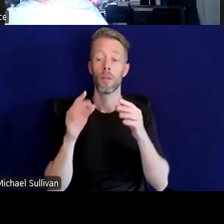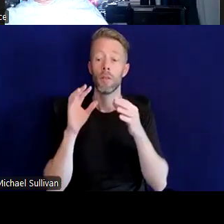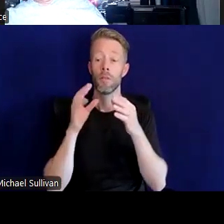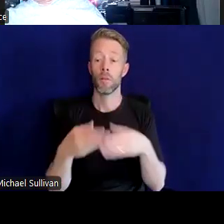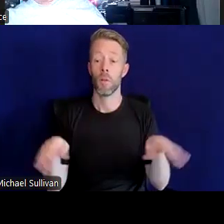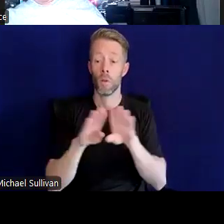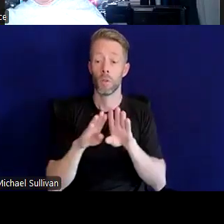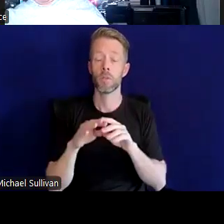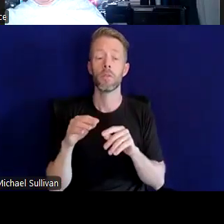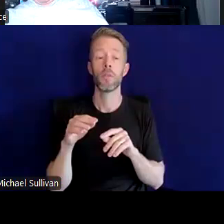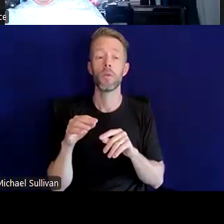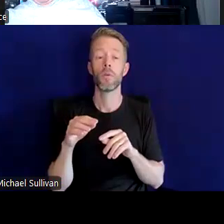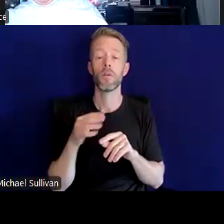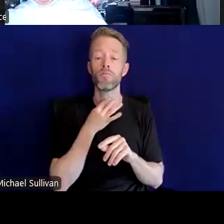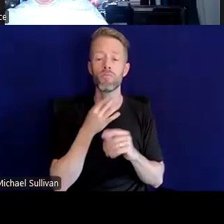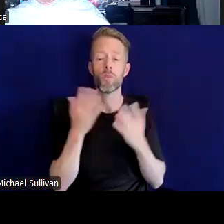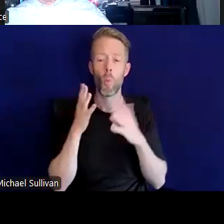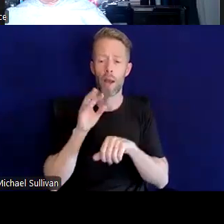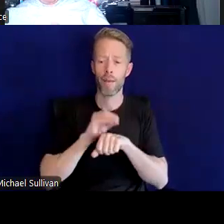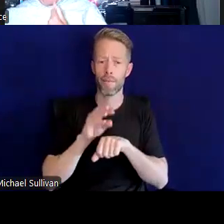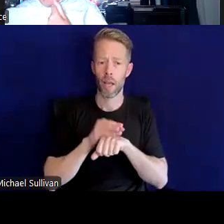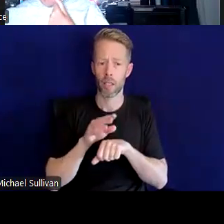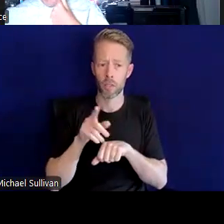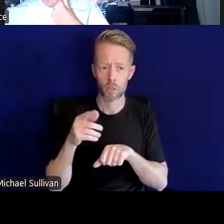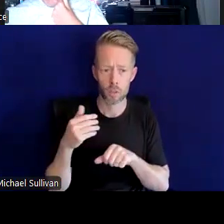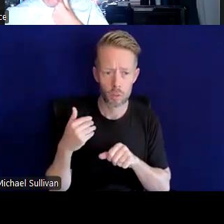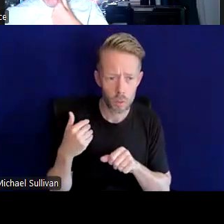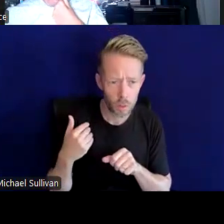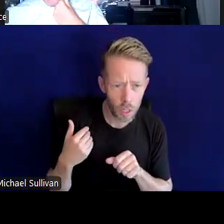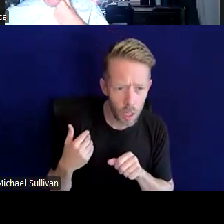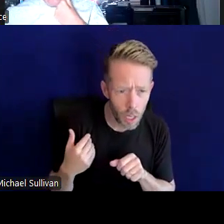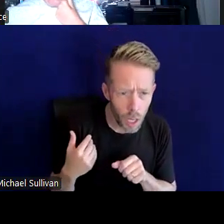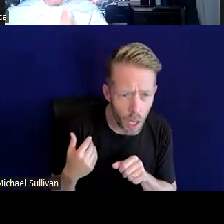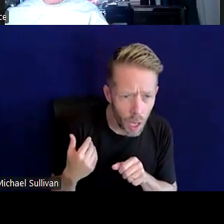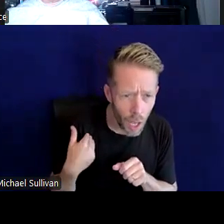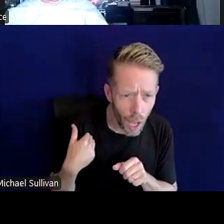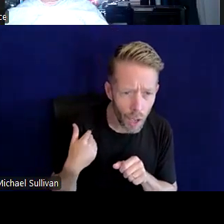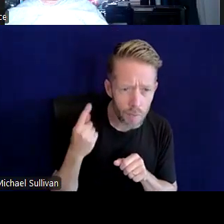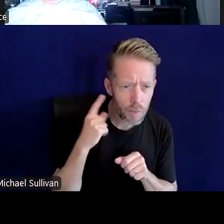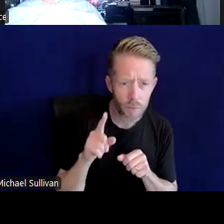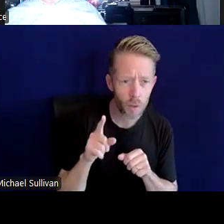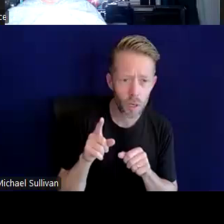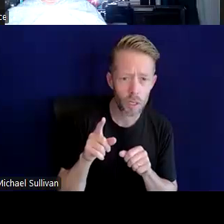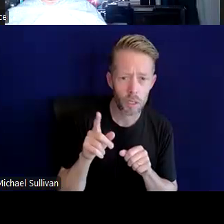, what advice do you have for panelists. In closing on my end individuals who may be adjusting